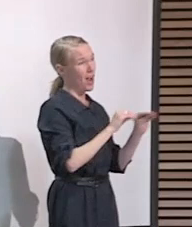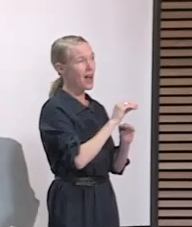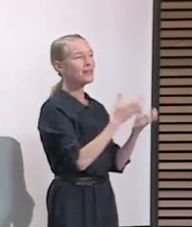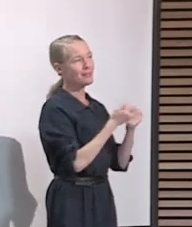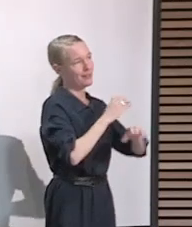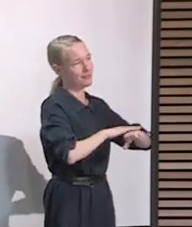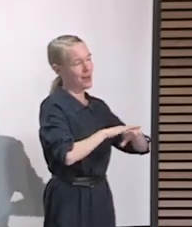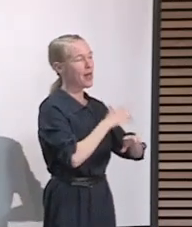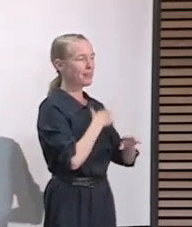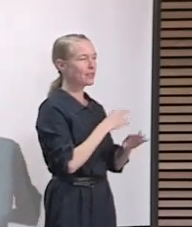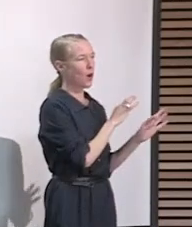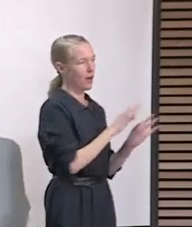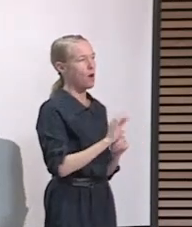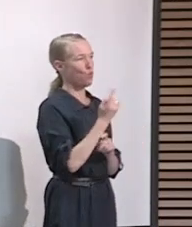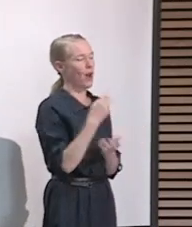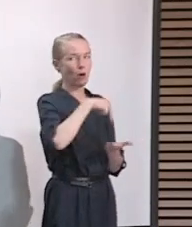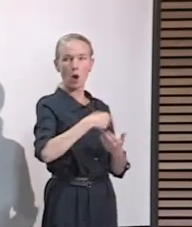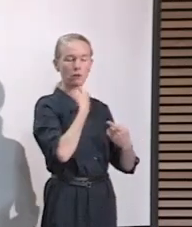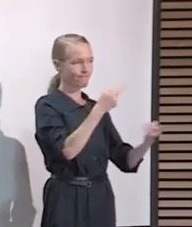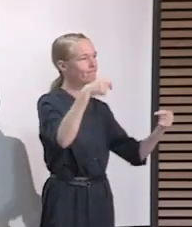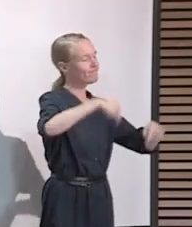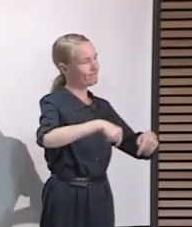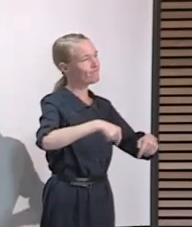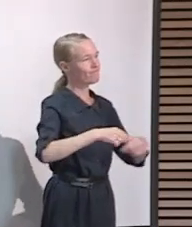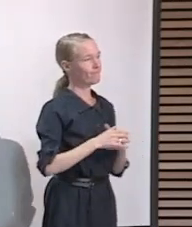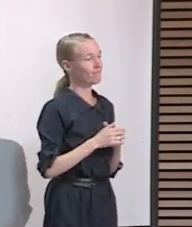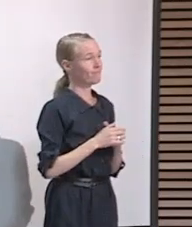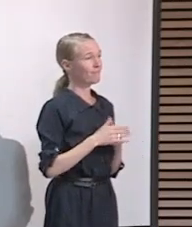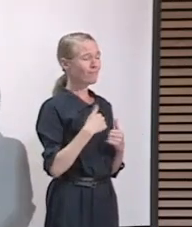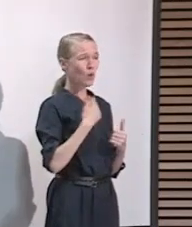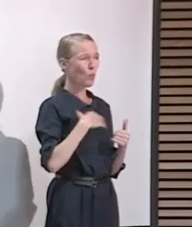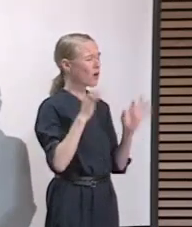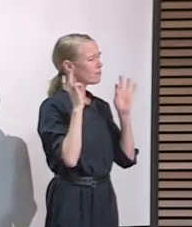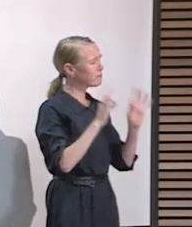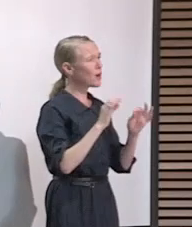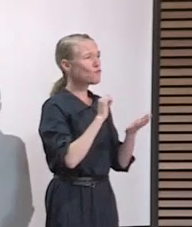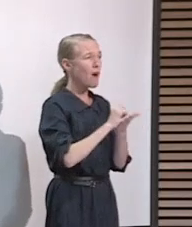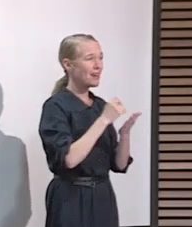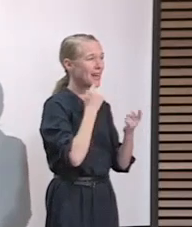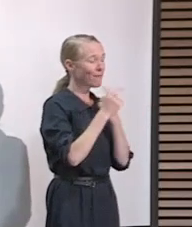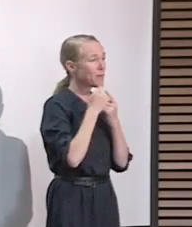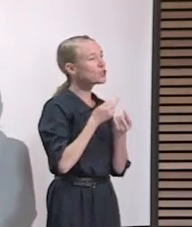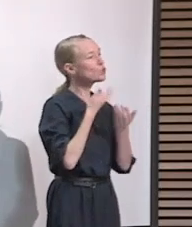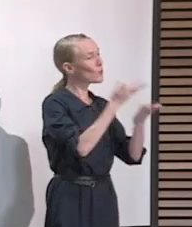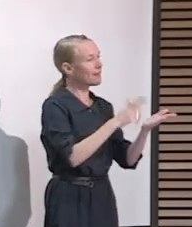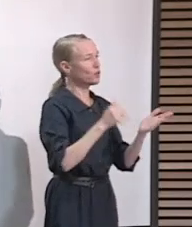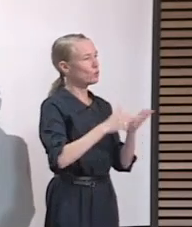they linked into the cluster for example and that takes a period of time to put that information together. What